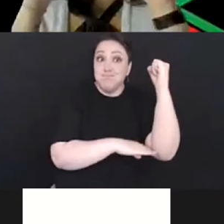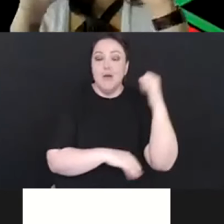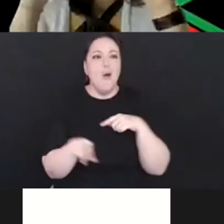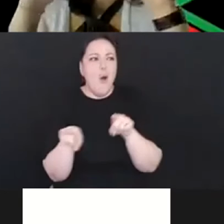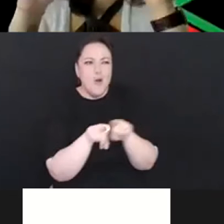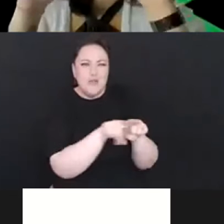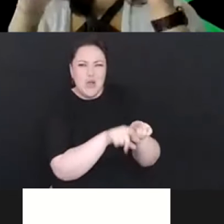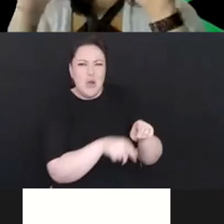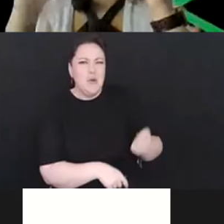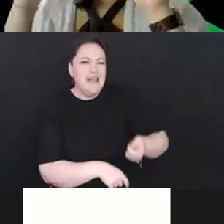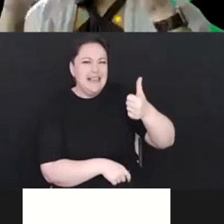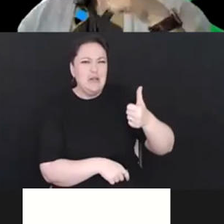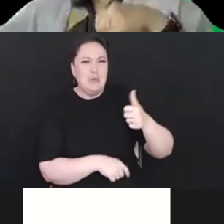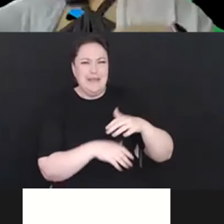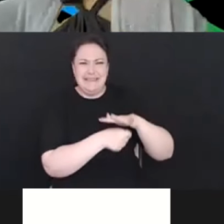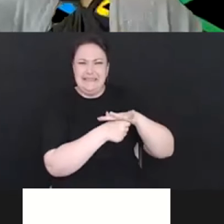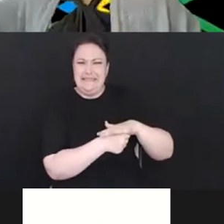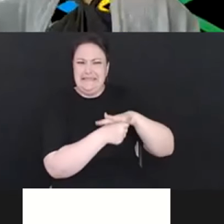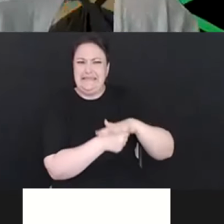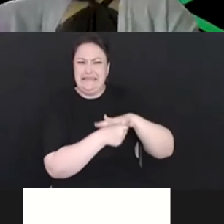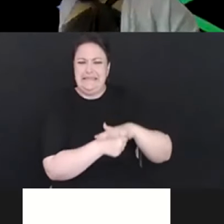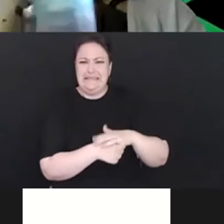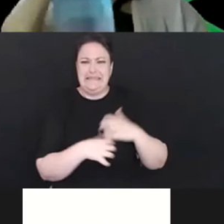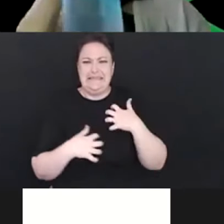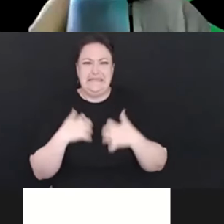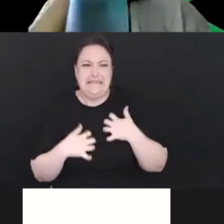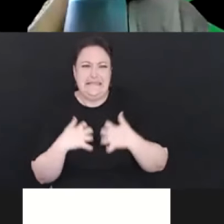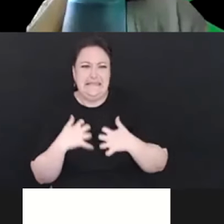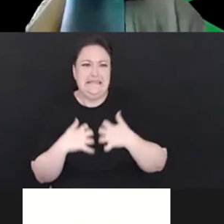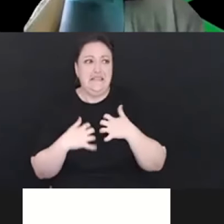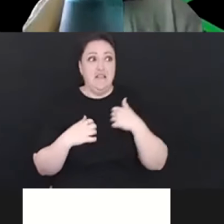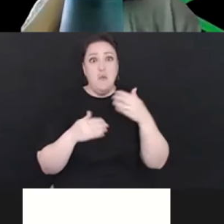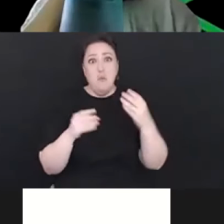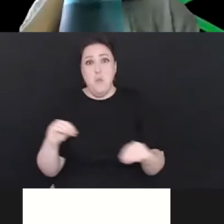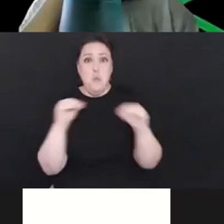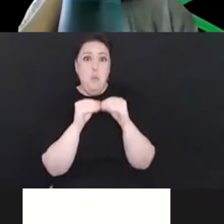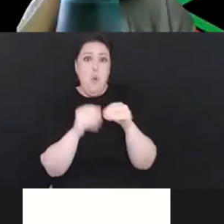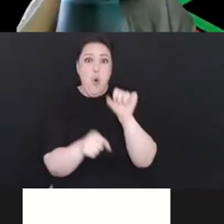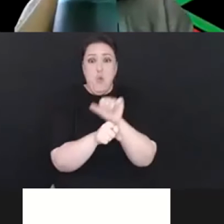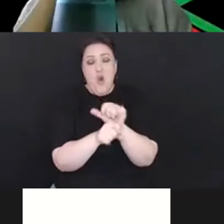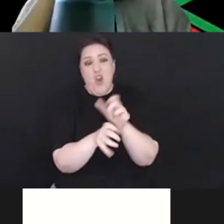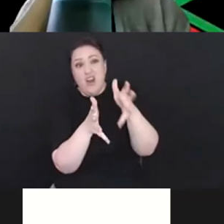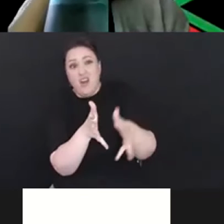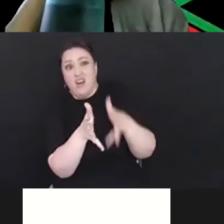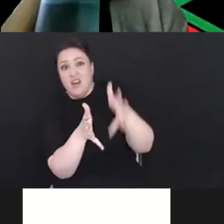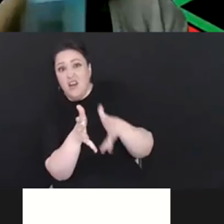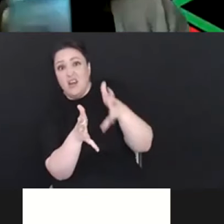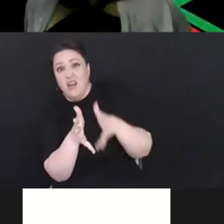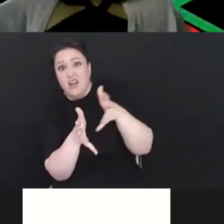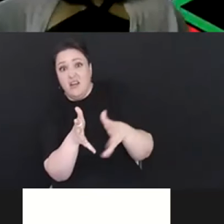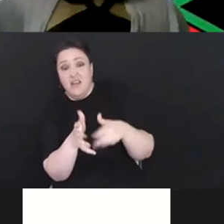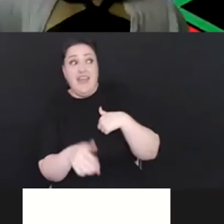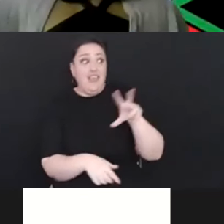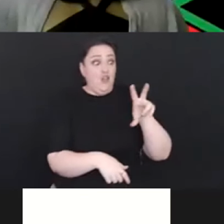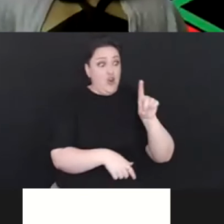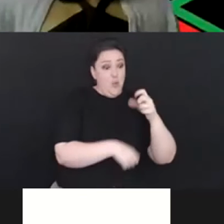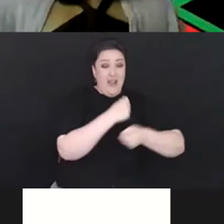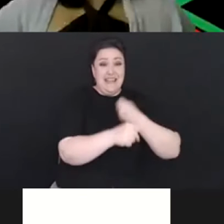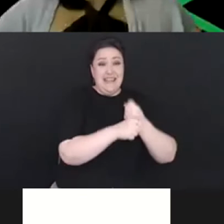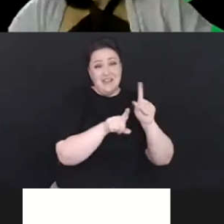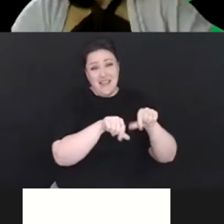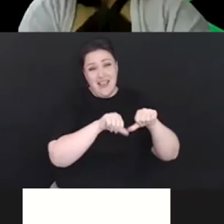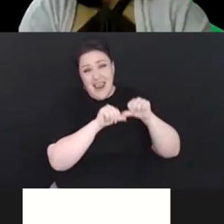when you consider what other work there is to do and how long 31 years is. Um, I, I think